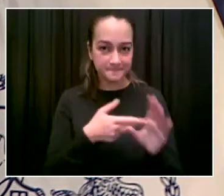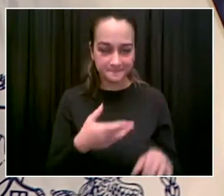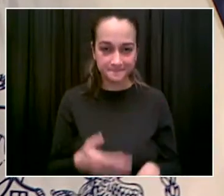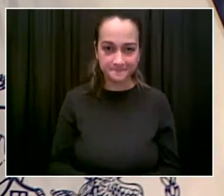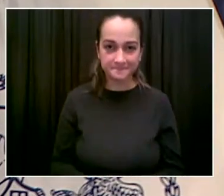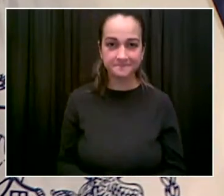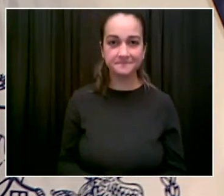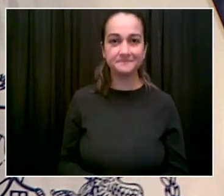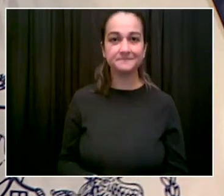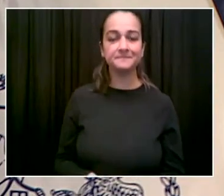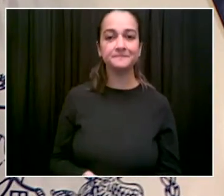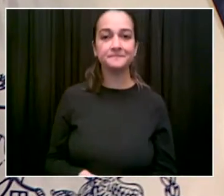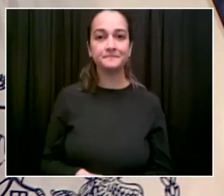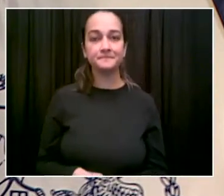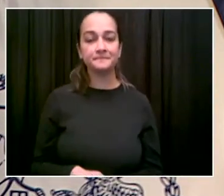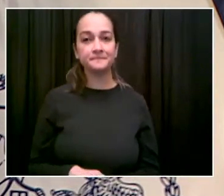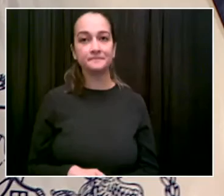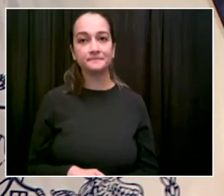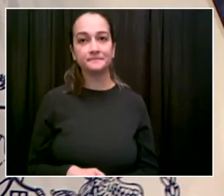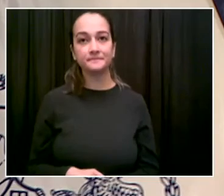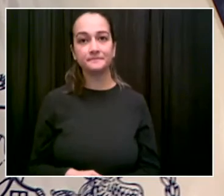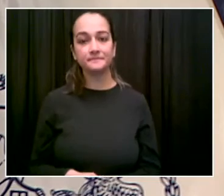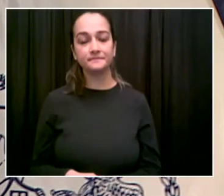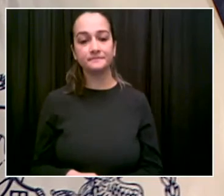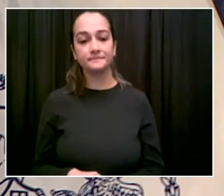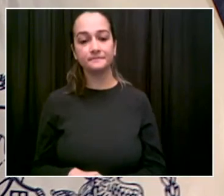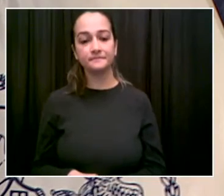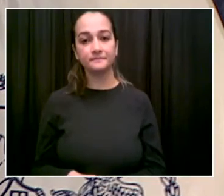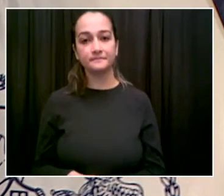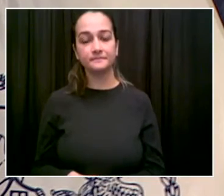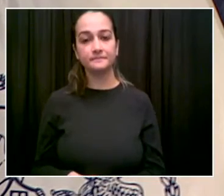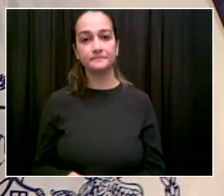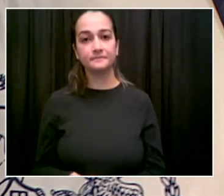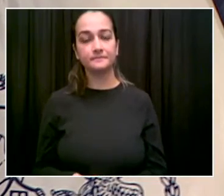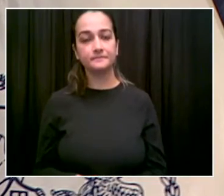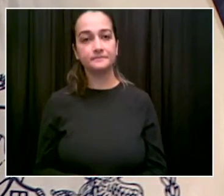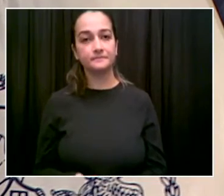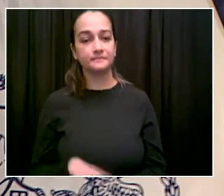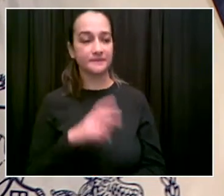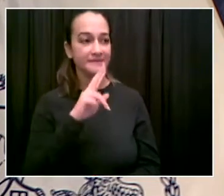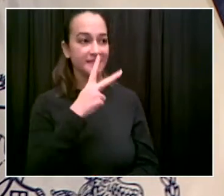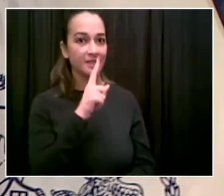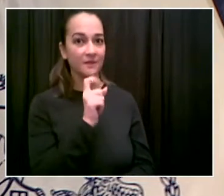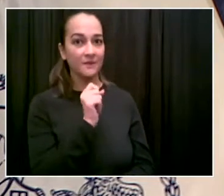IT IS A VALUABLE TOOL AND I WANT TO REACH AS MANY PEOPLE AS IS